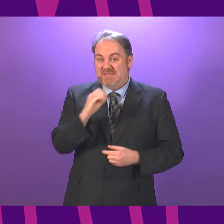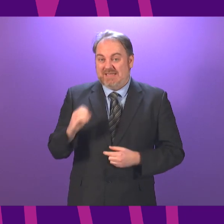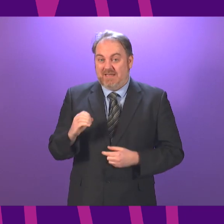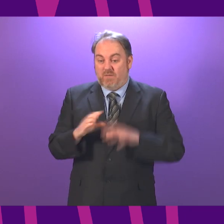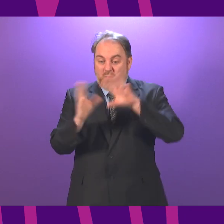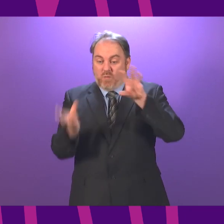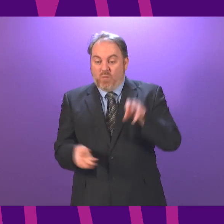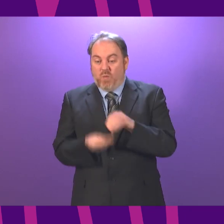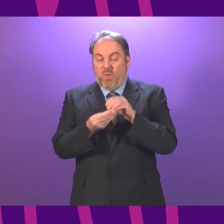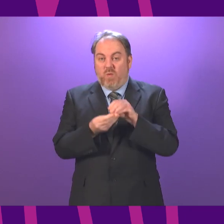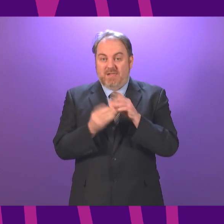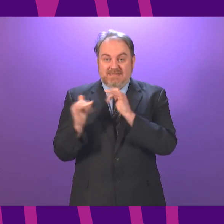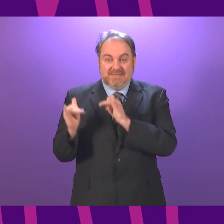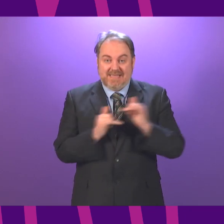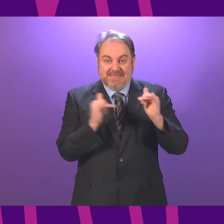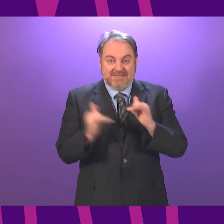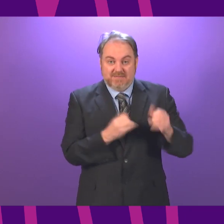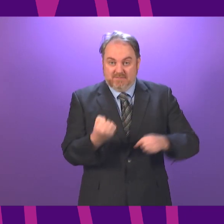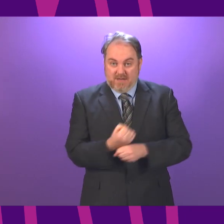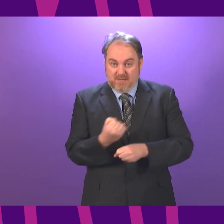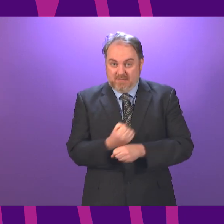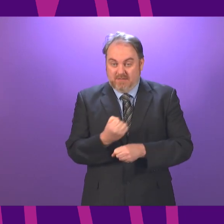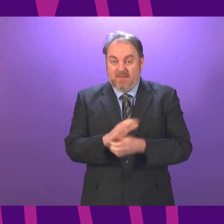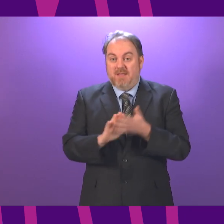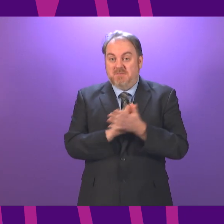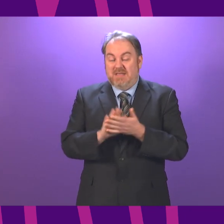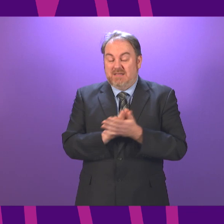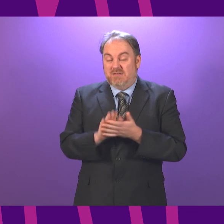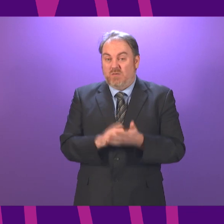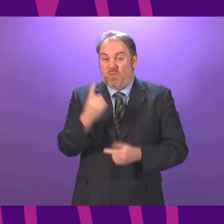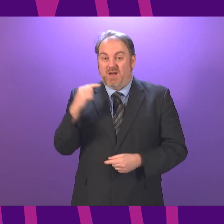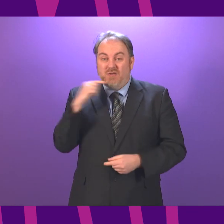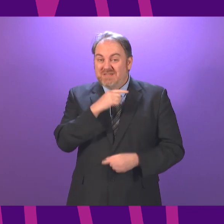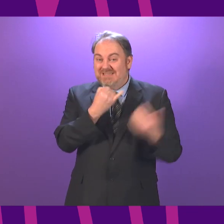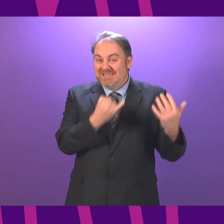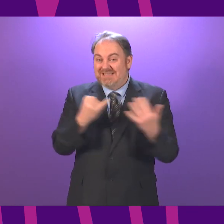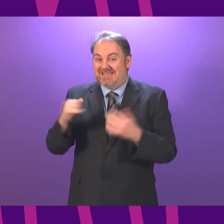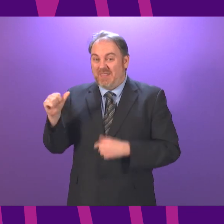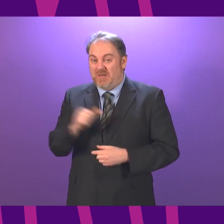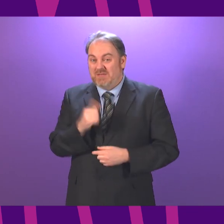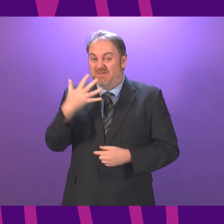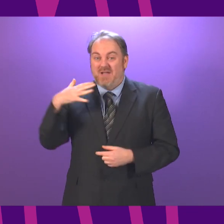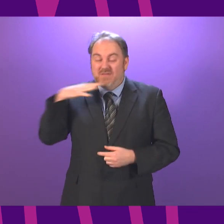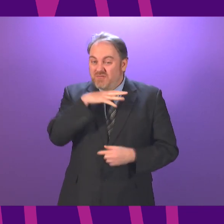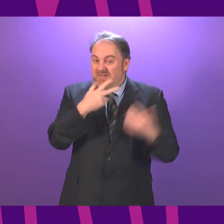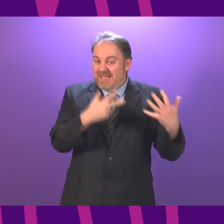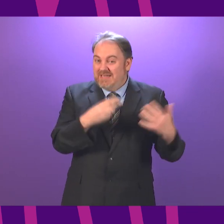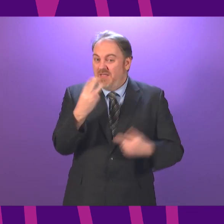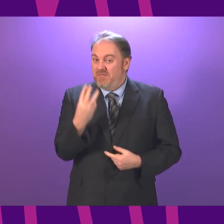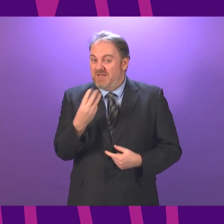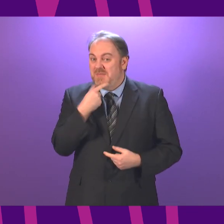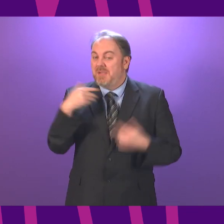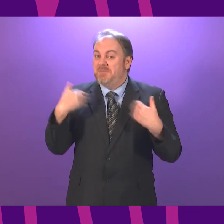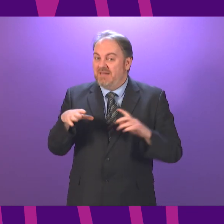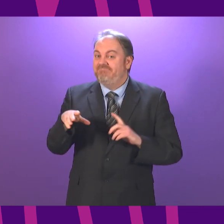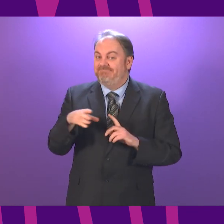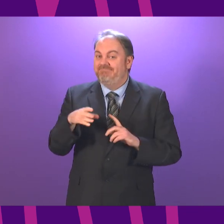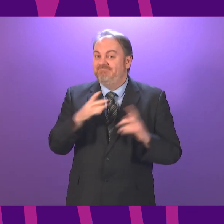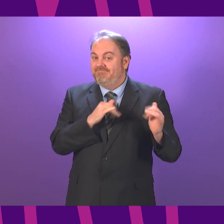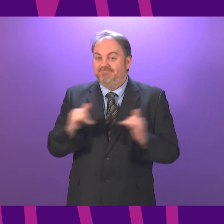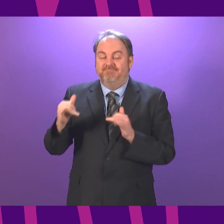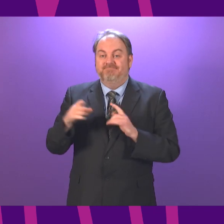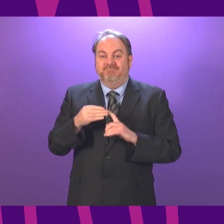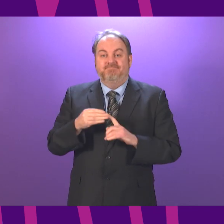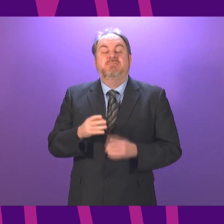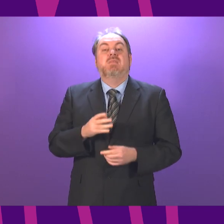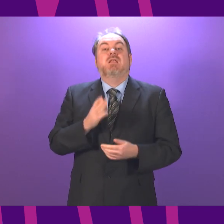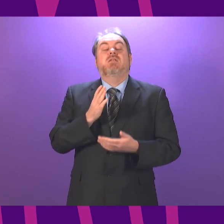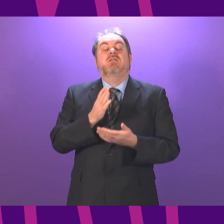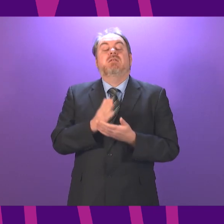were carried out. Therefore, the total number of cases is now 166,583. As of yesterday, 309,909